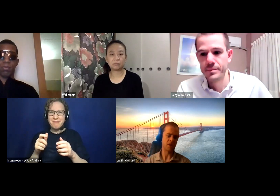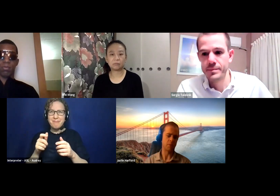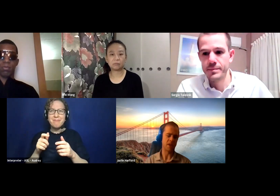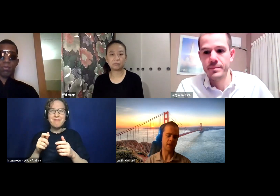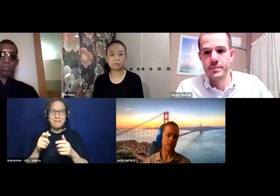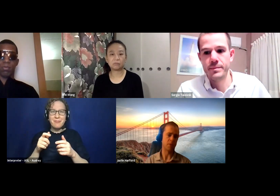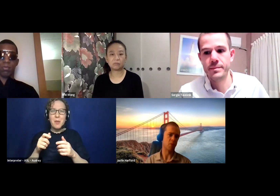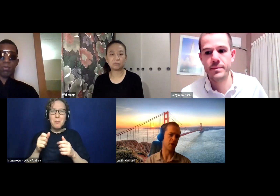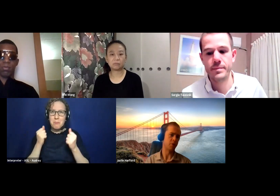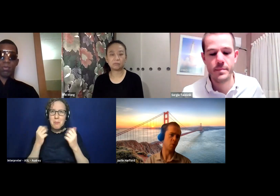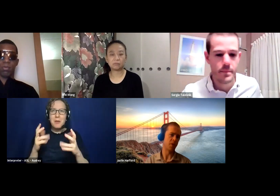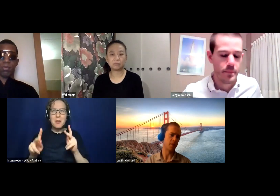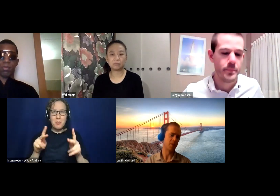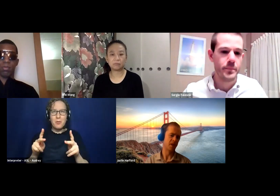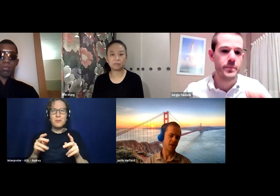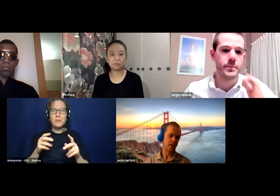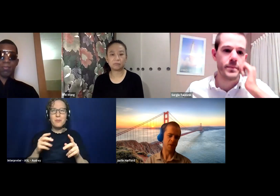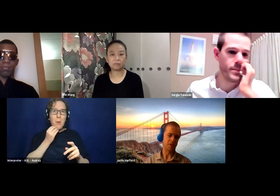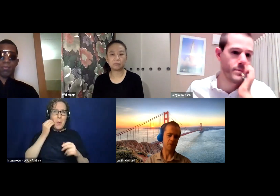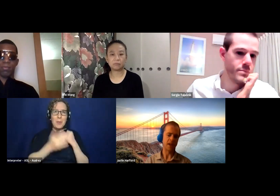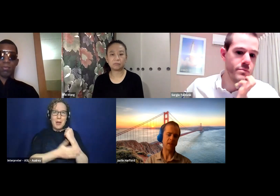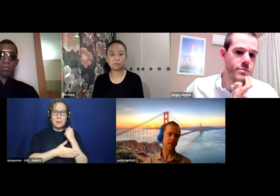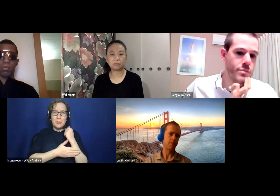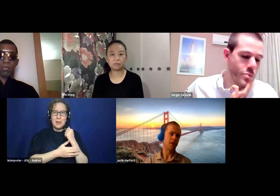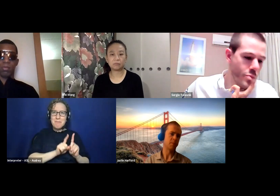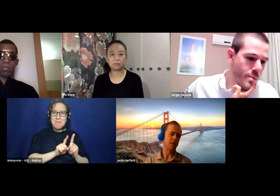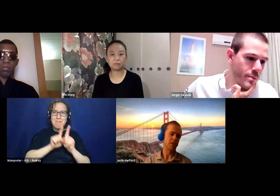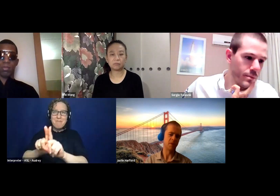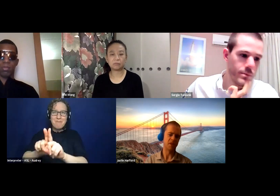their PA from their home country with them because of the fact that it can be expensive,